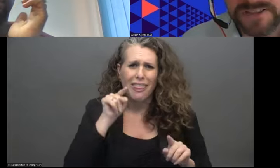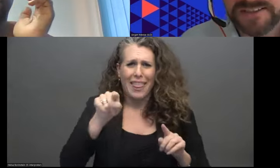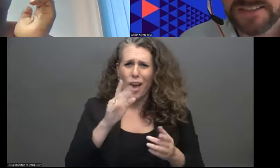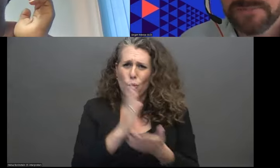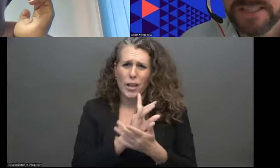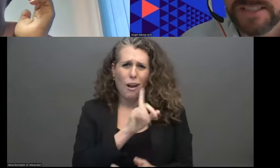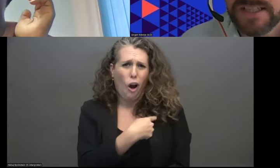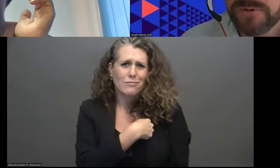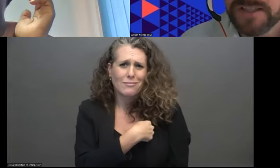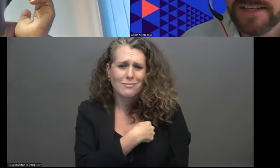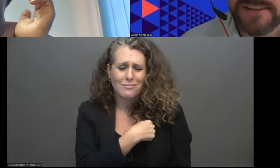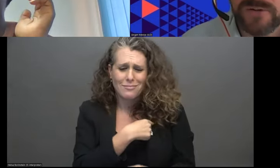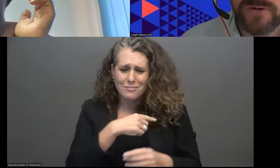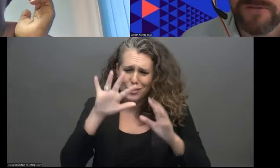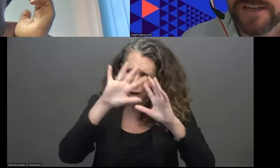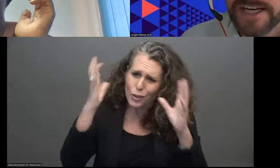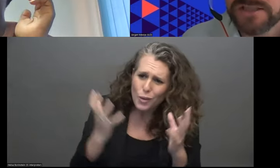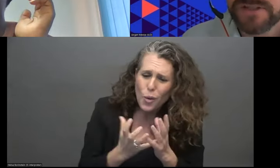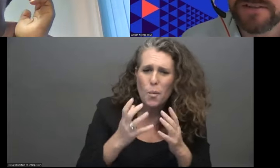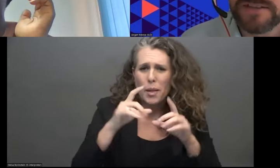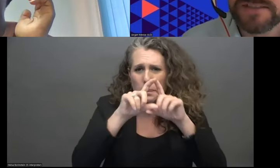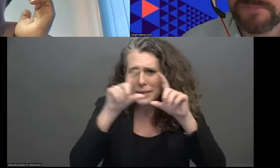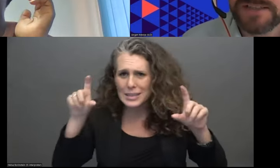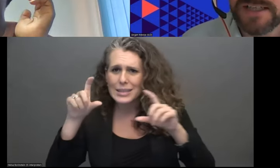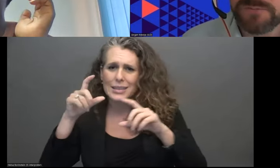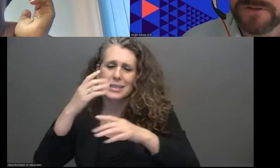business and disability network and at the core of the National Business and disability